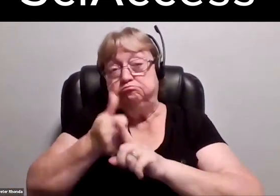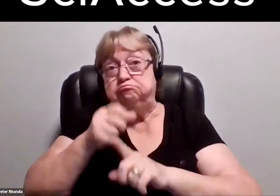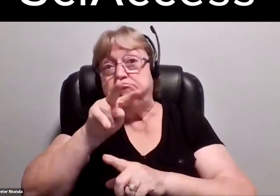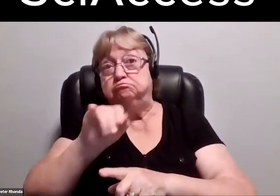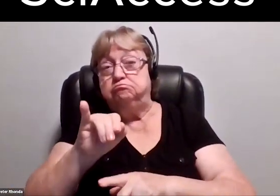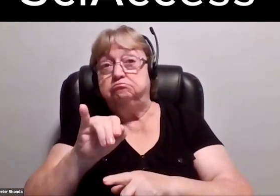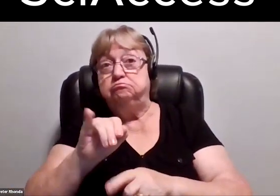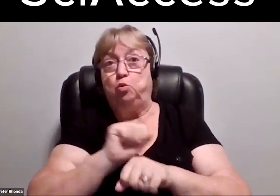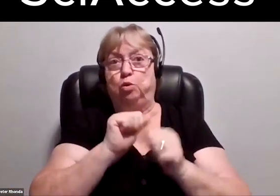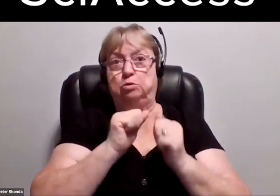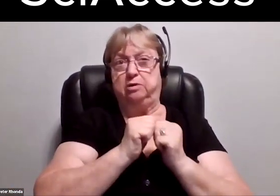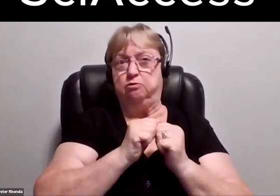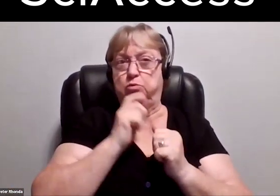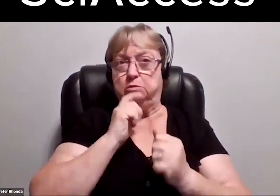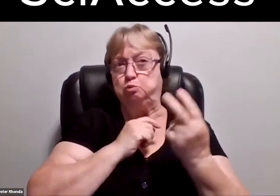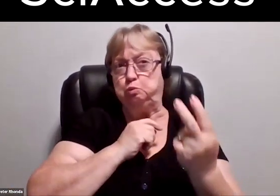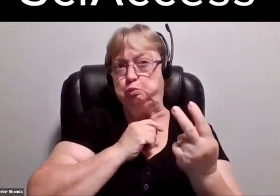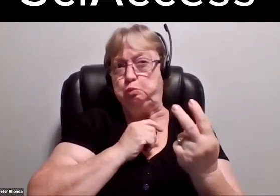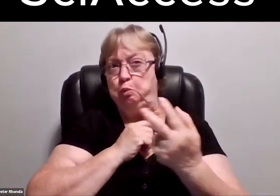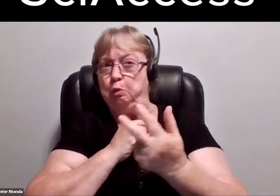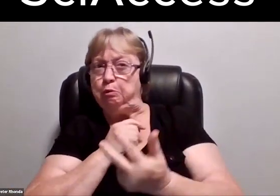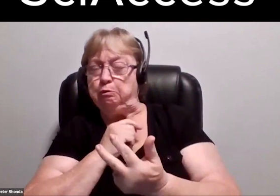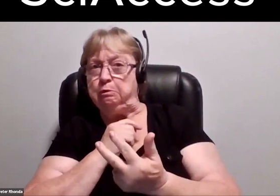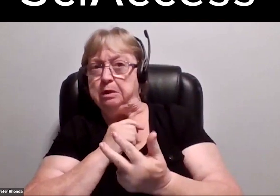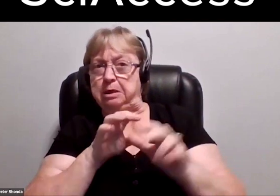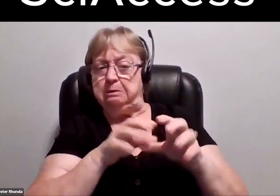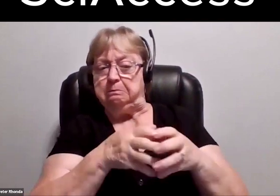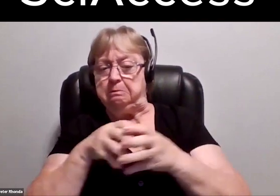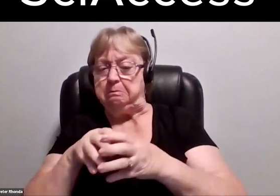or groups of three to actually assemble and calibrate